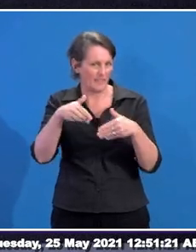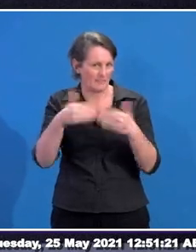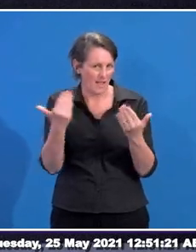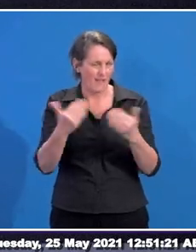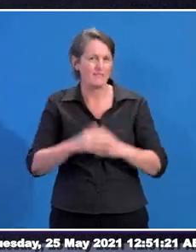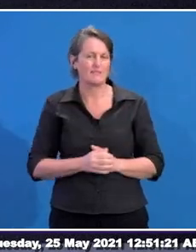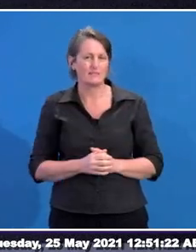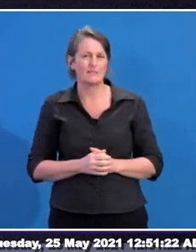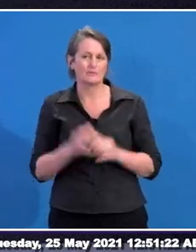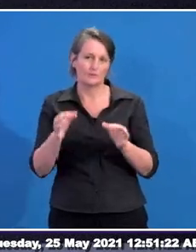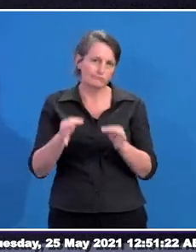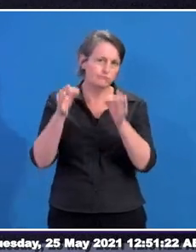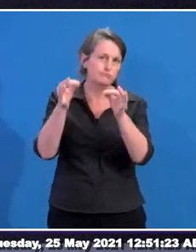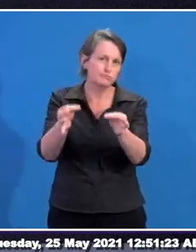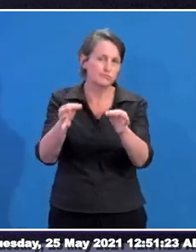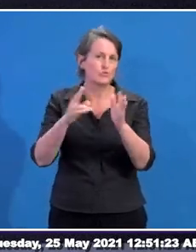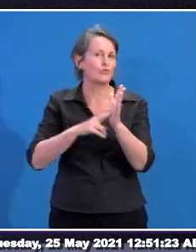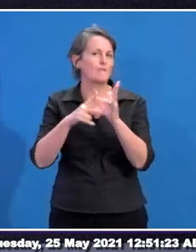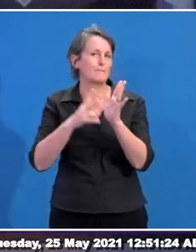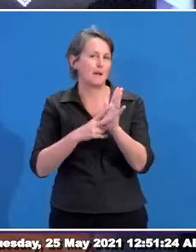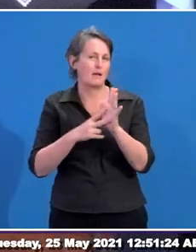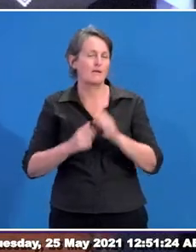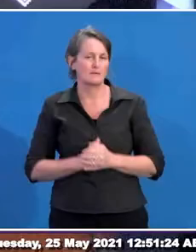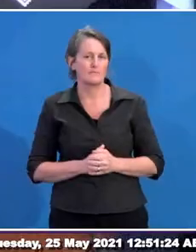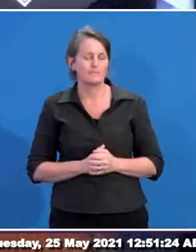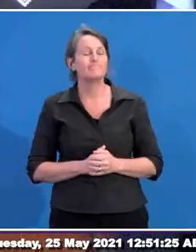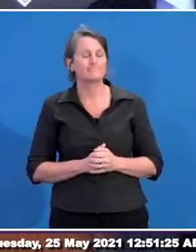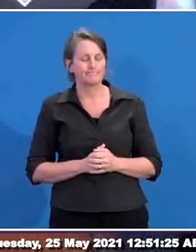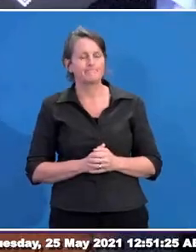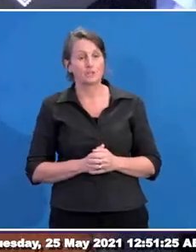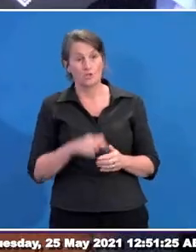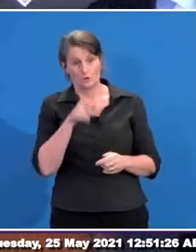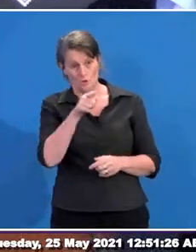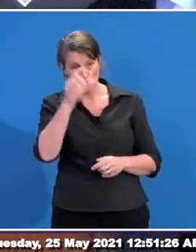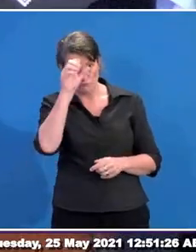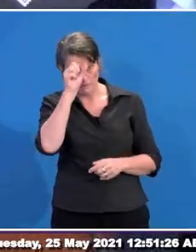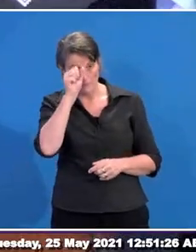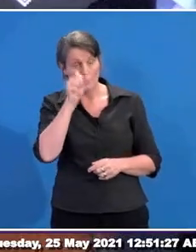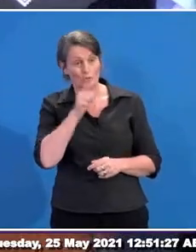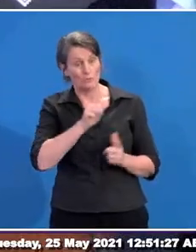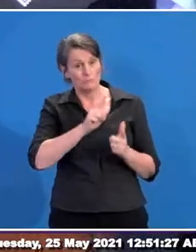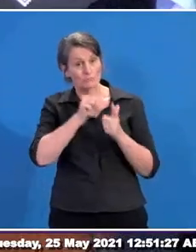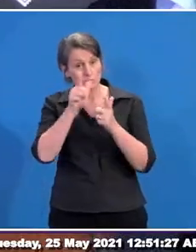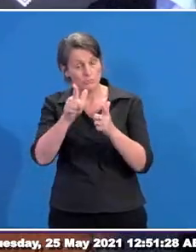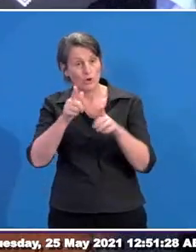was postponed again until November. So you remember going to court in October last year and